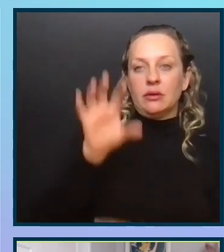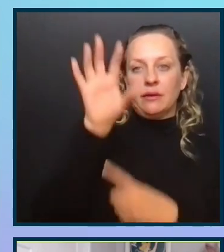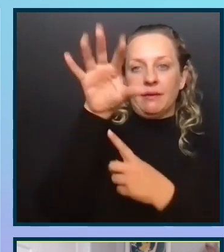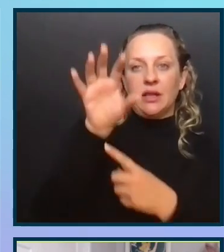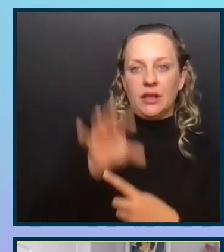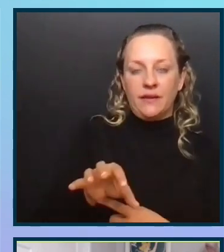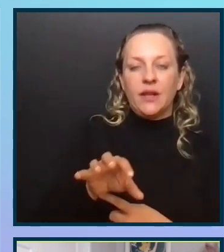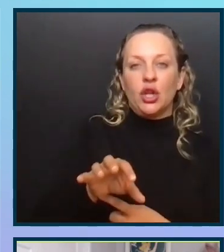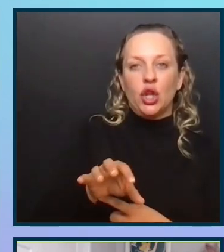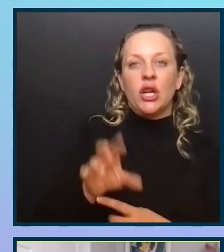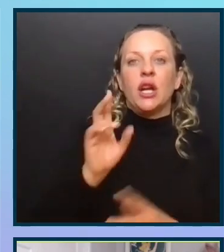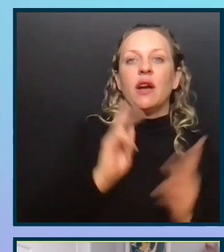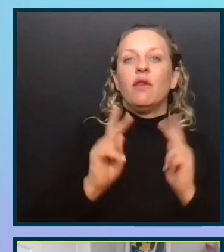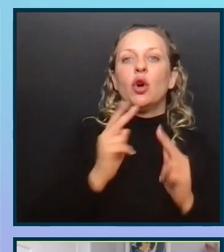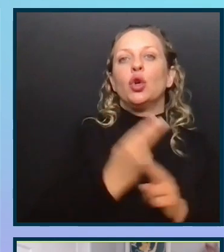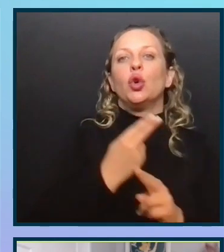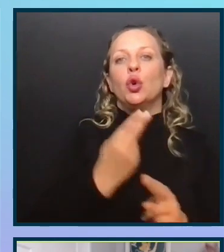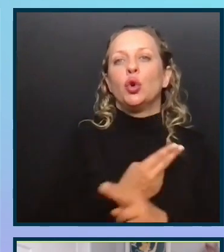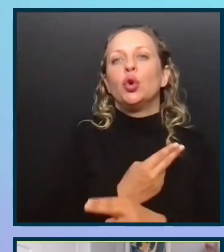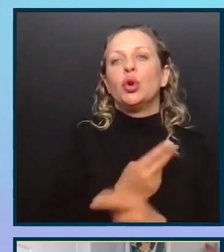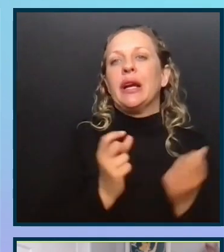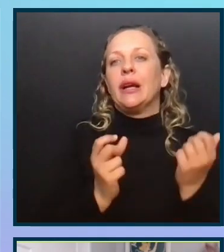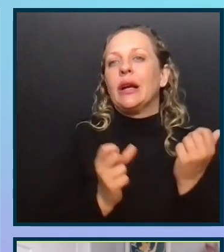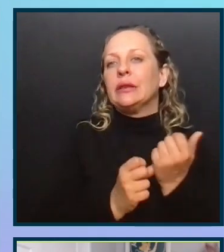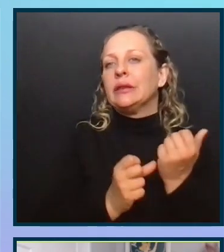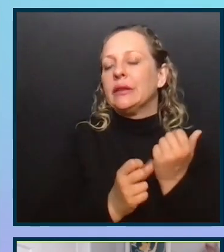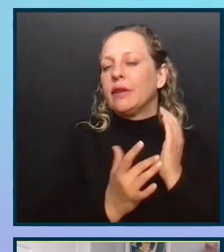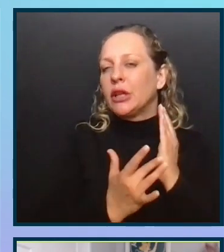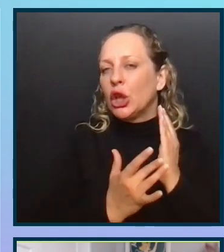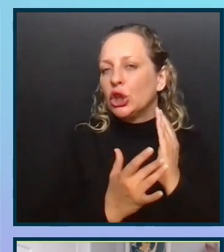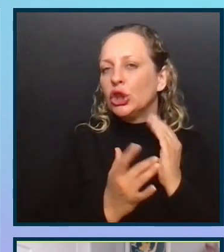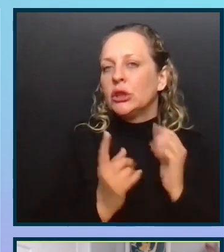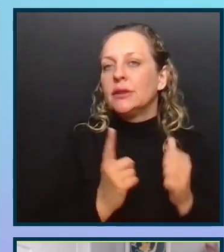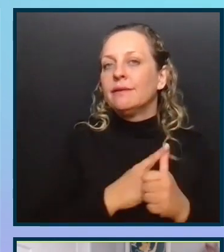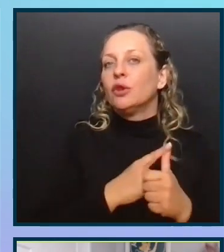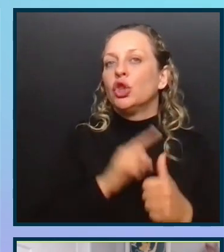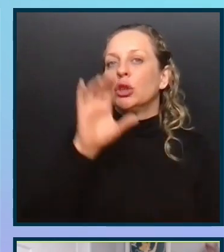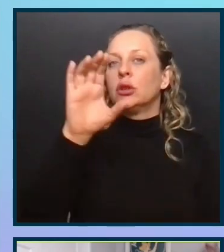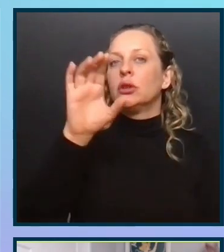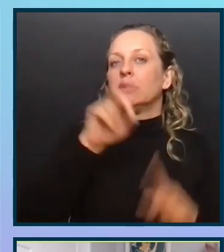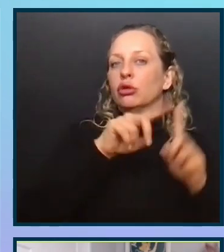of folks using assistive technology. The first being a screen reader.